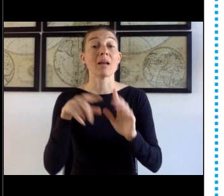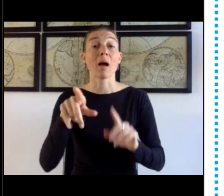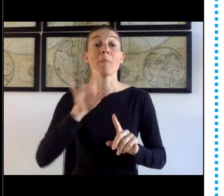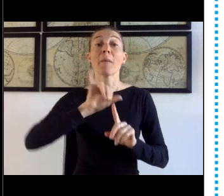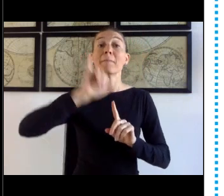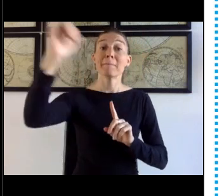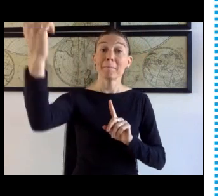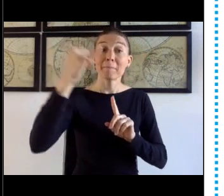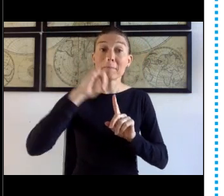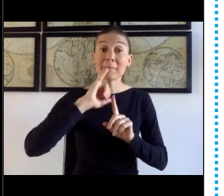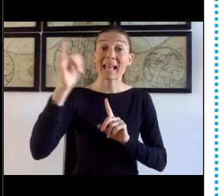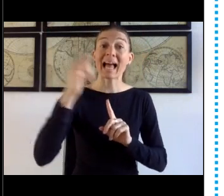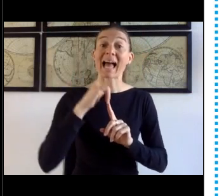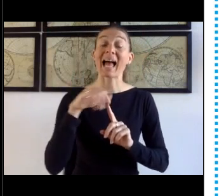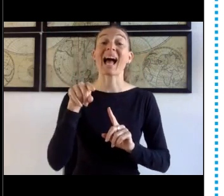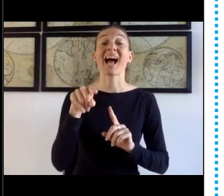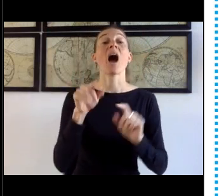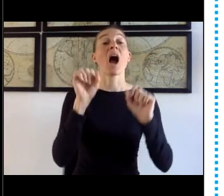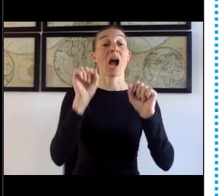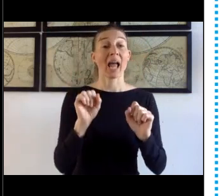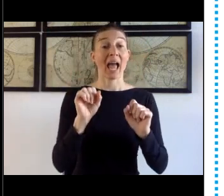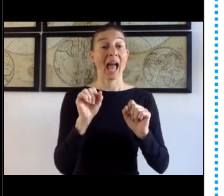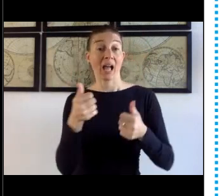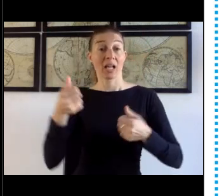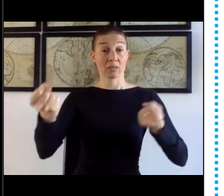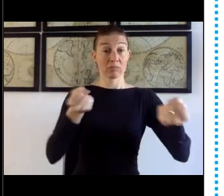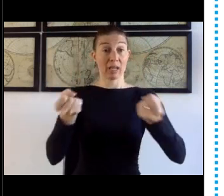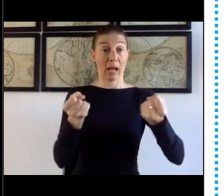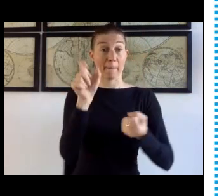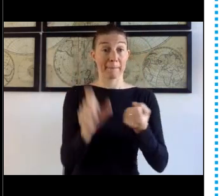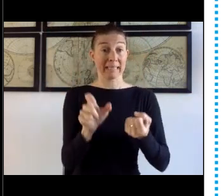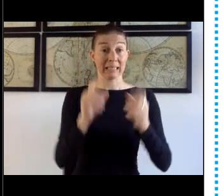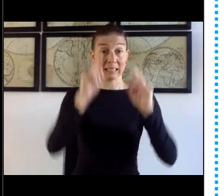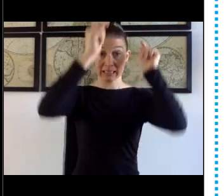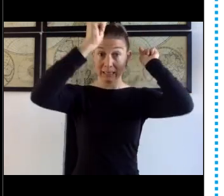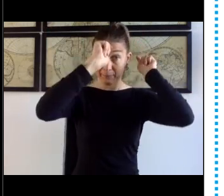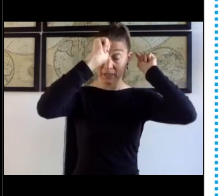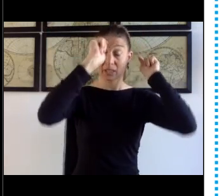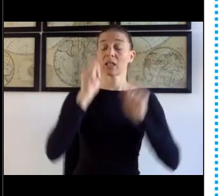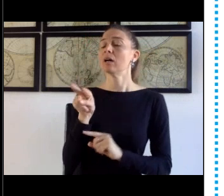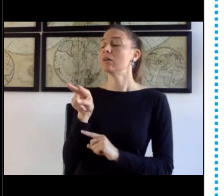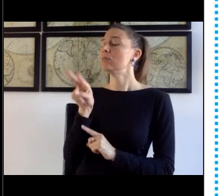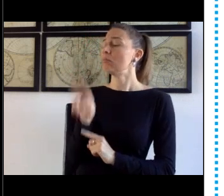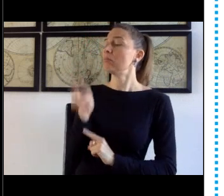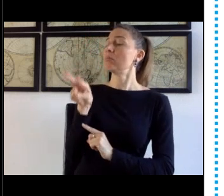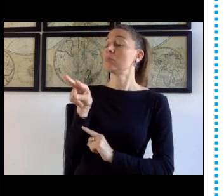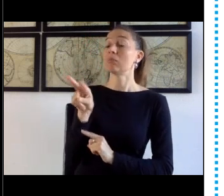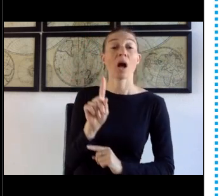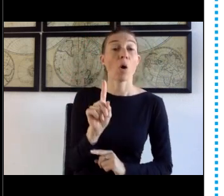whether you're deemed to travel by yourself if you're disabled or not.